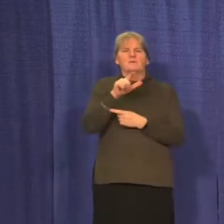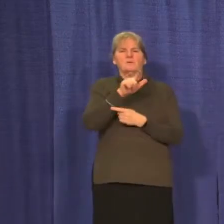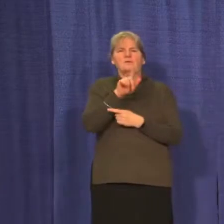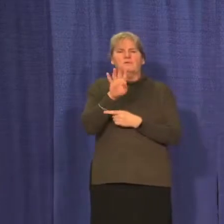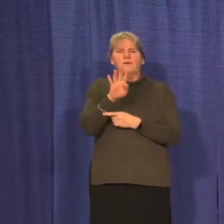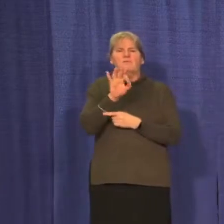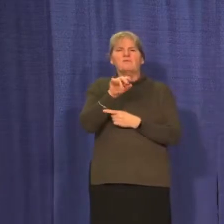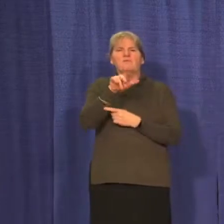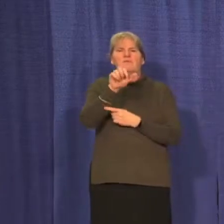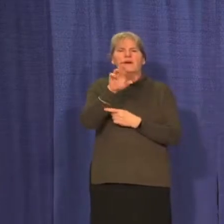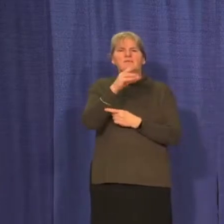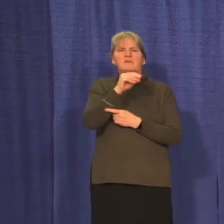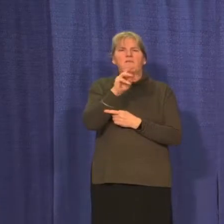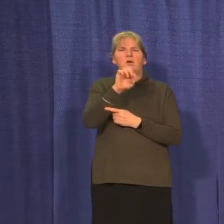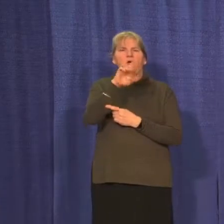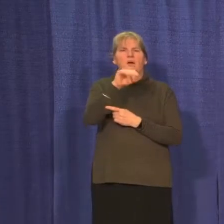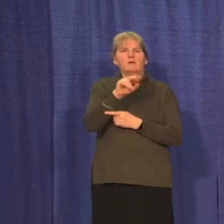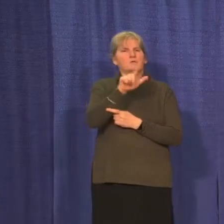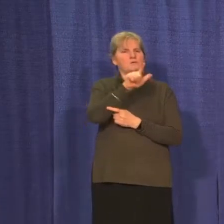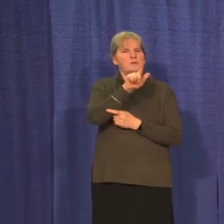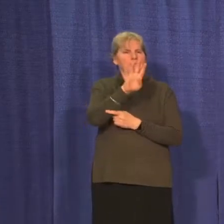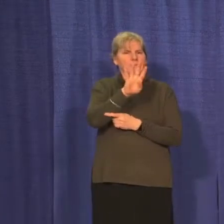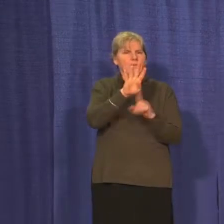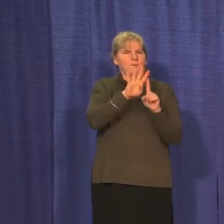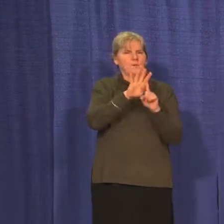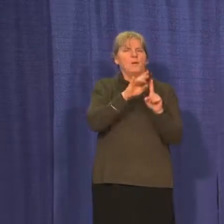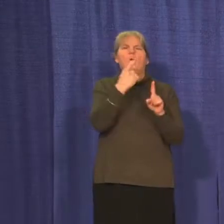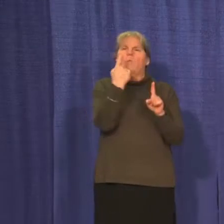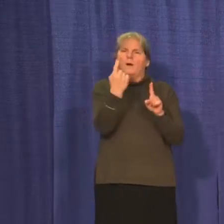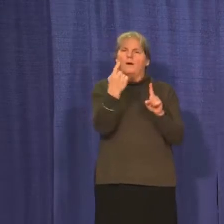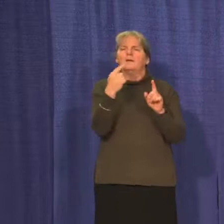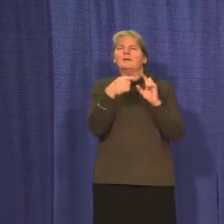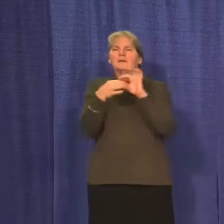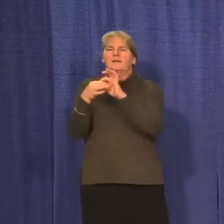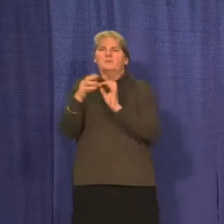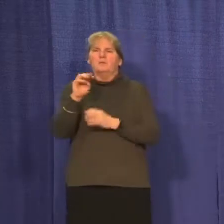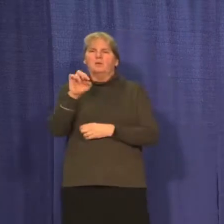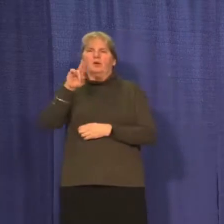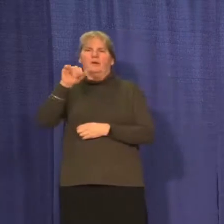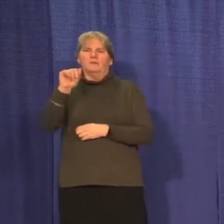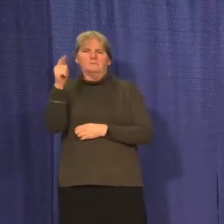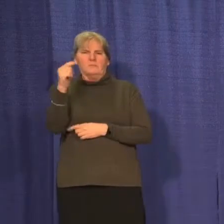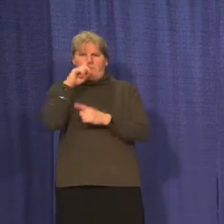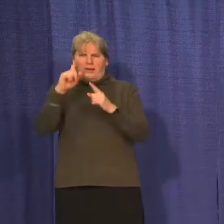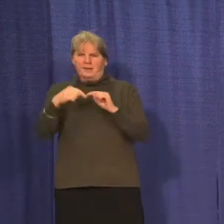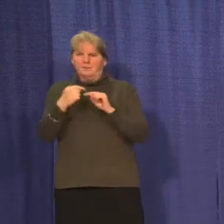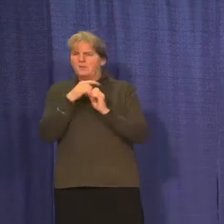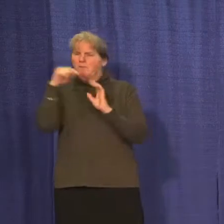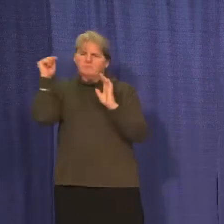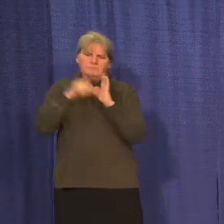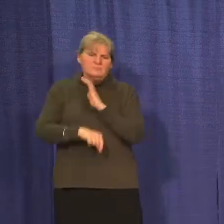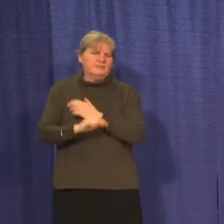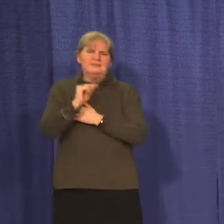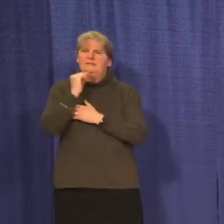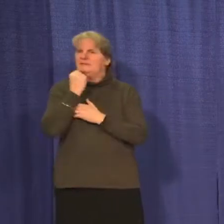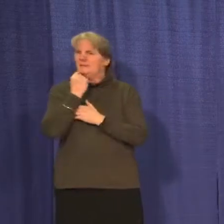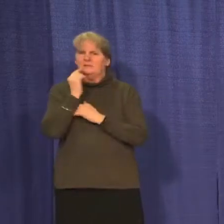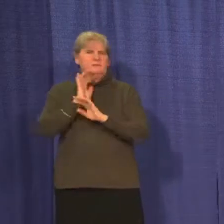from both Pfizer and Moderna products. Only one due to Moderna with no serious consequences attributed